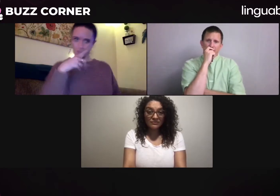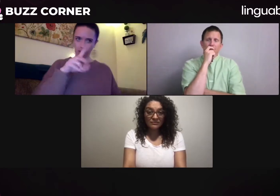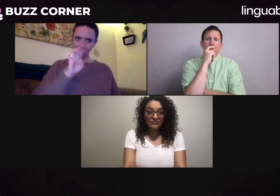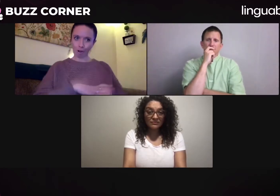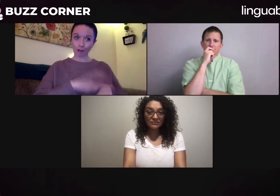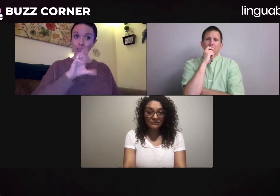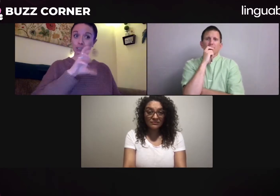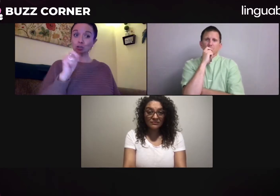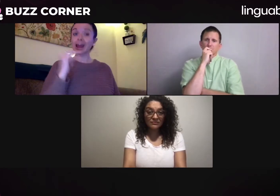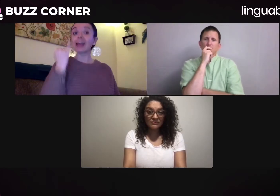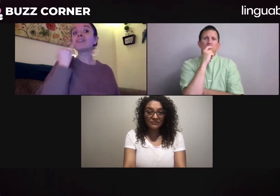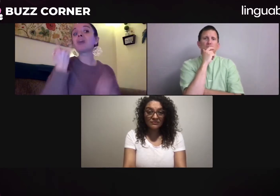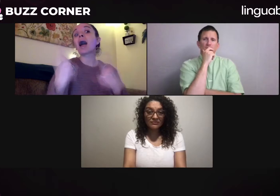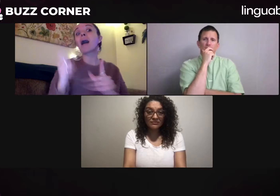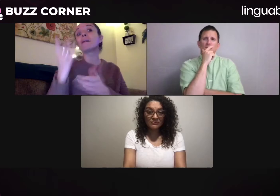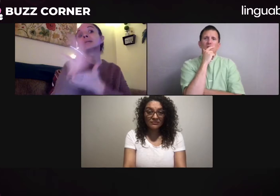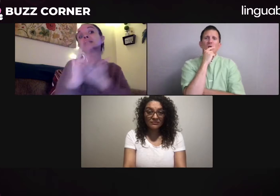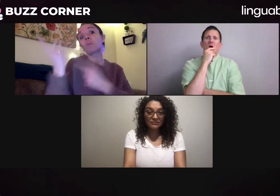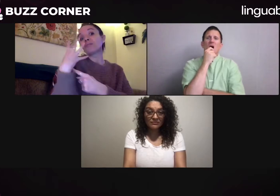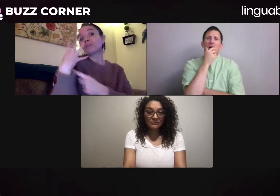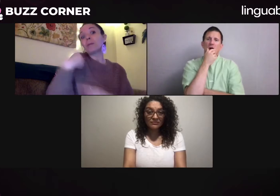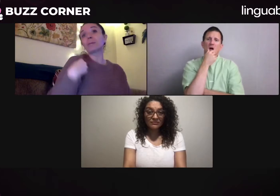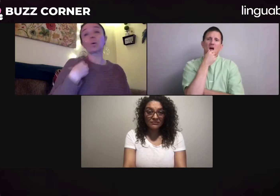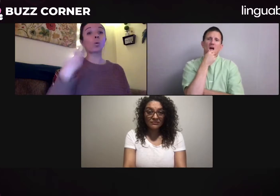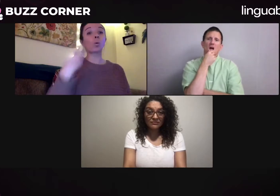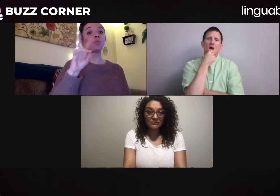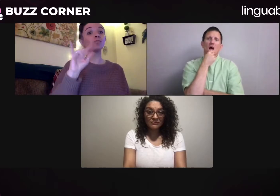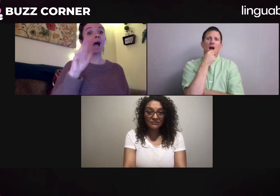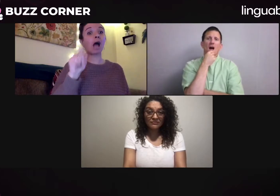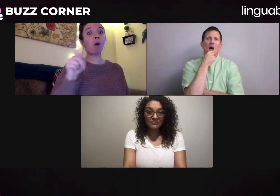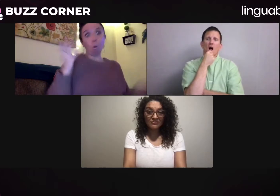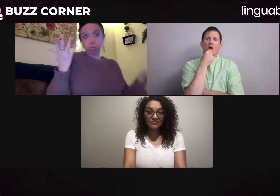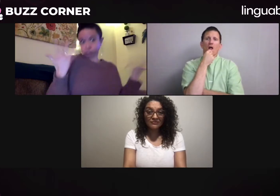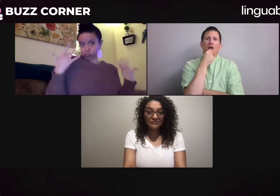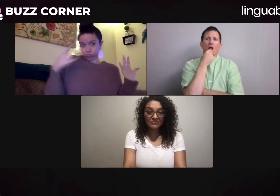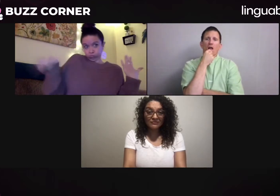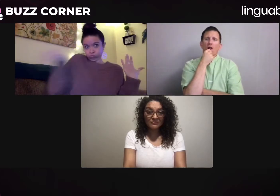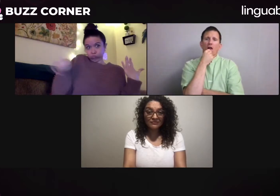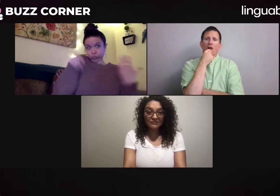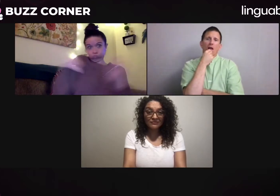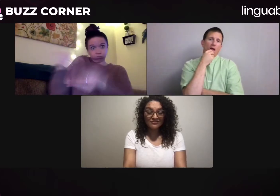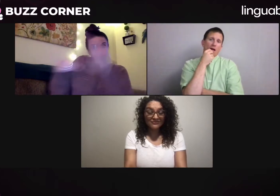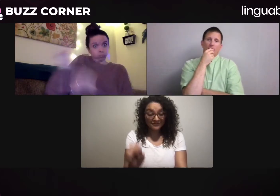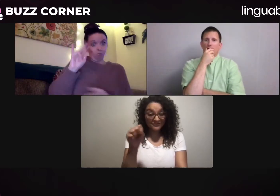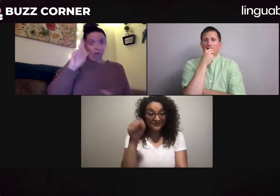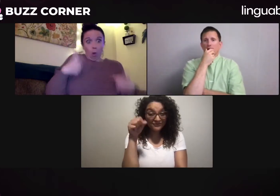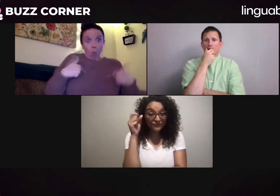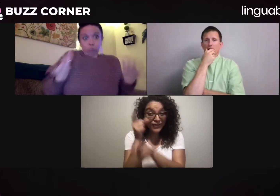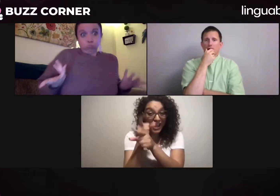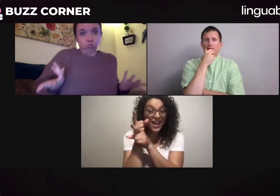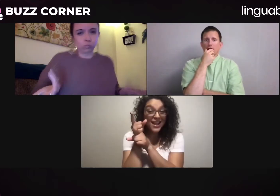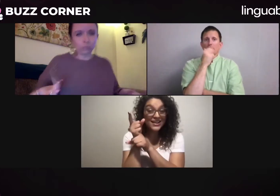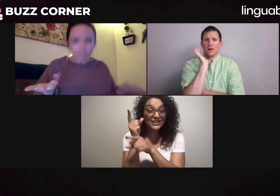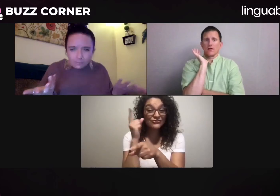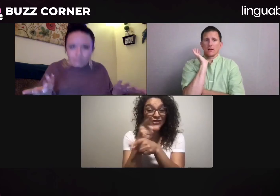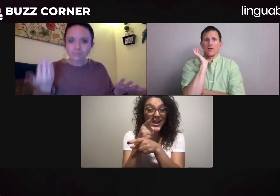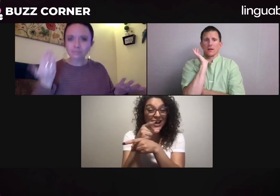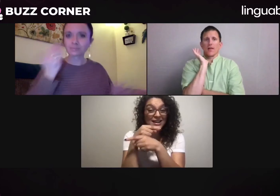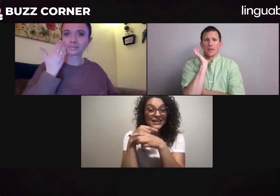really for the benefit of the deaf community, and not for the hope that maybe someone will film them and they'll go viral, for example.